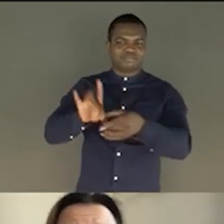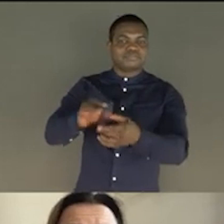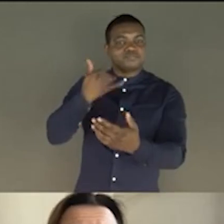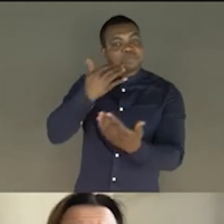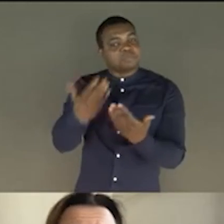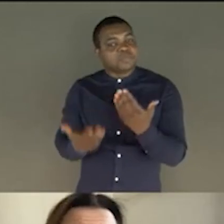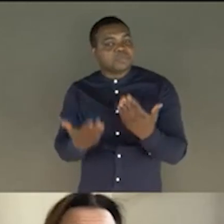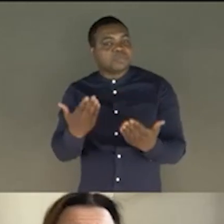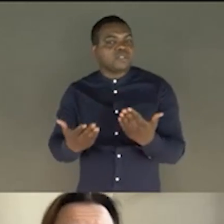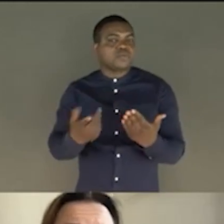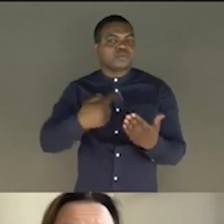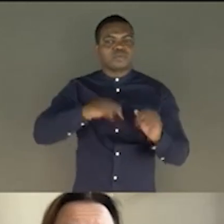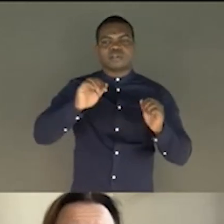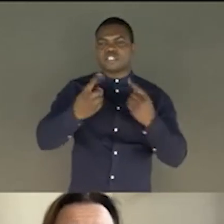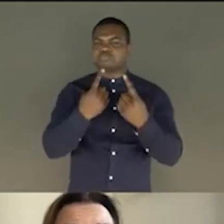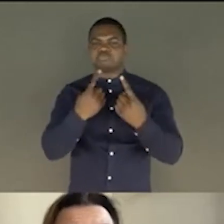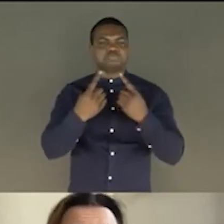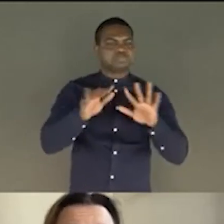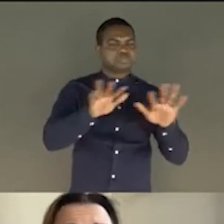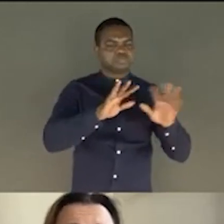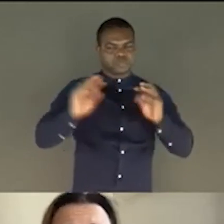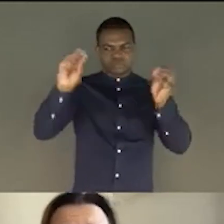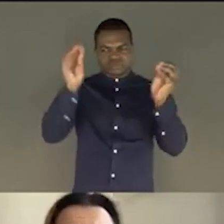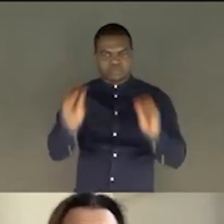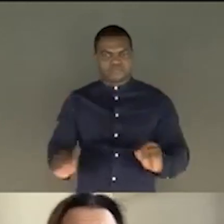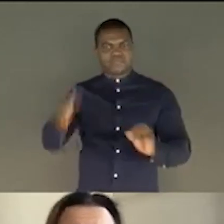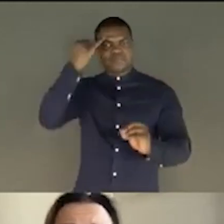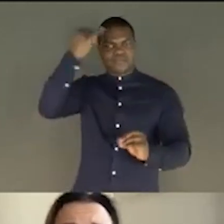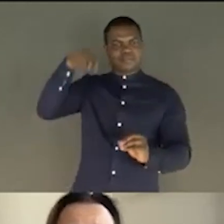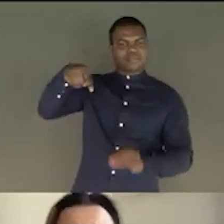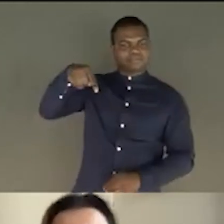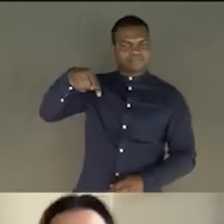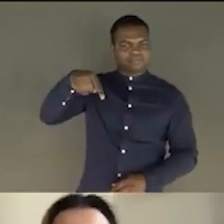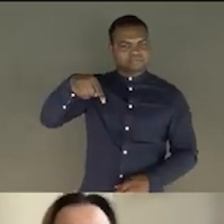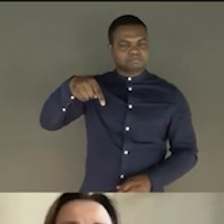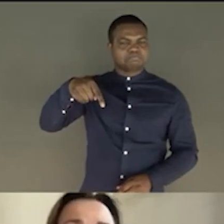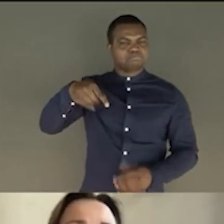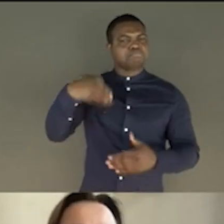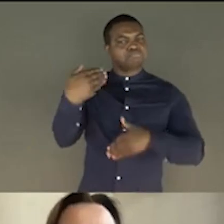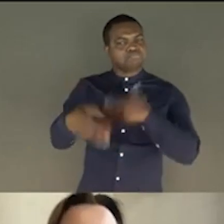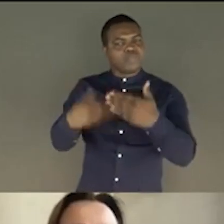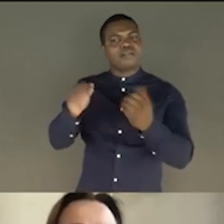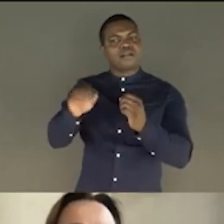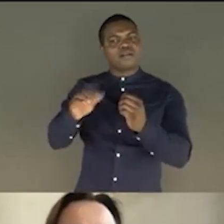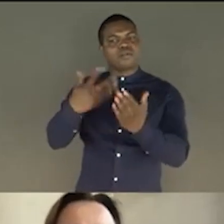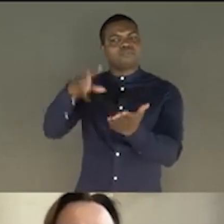to do it on a mobile, definitely, but it's really the design of it and how much do you show and how much of the small screen would it take and so on.